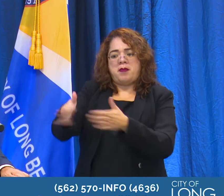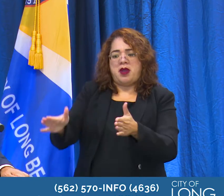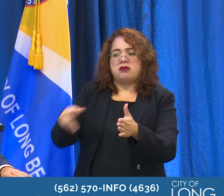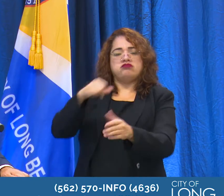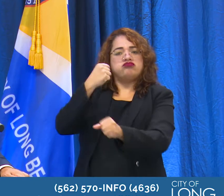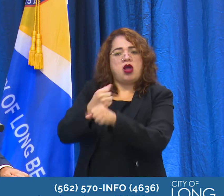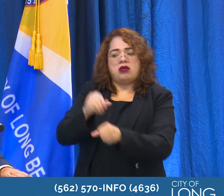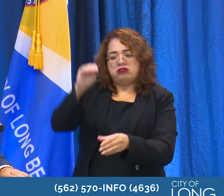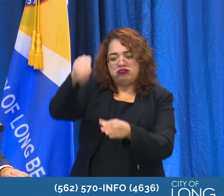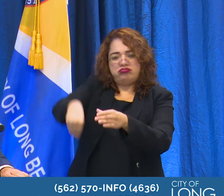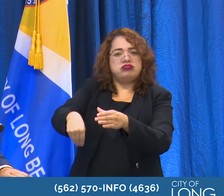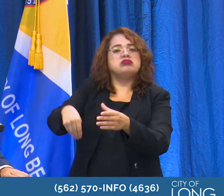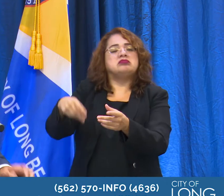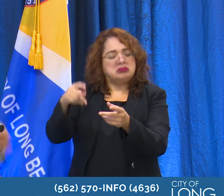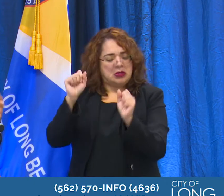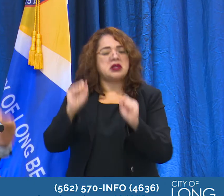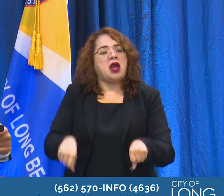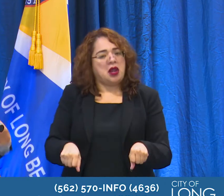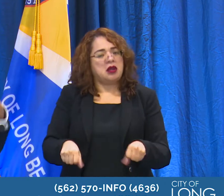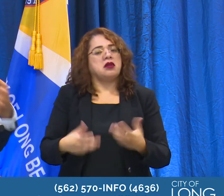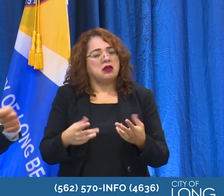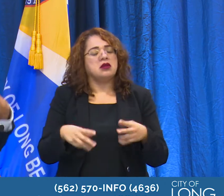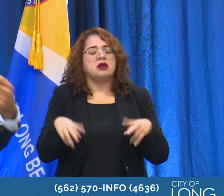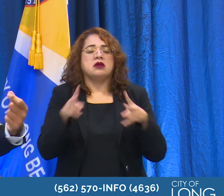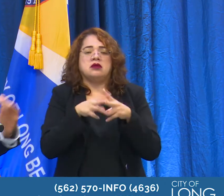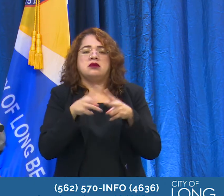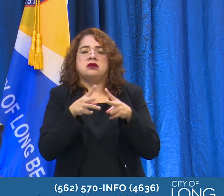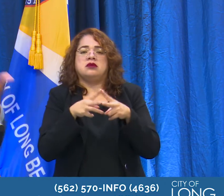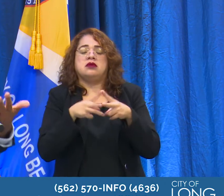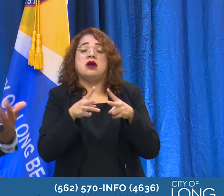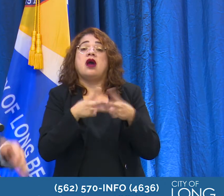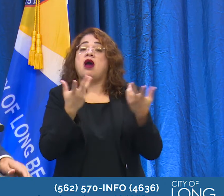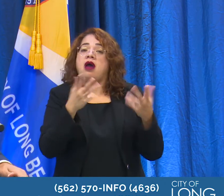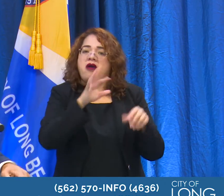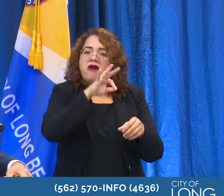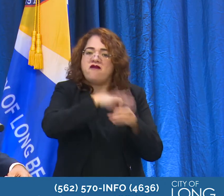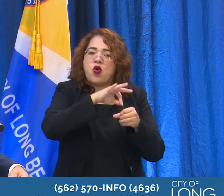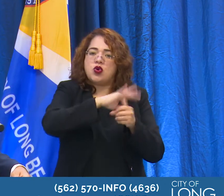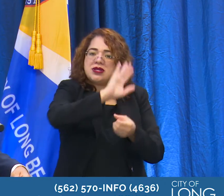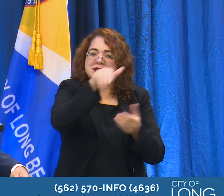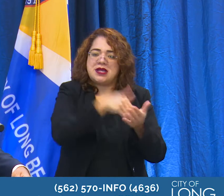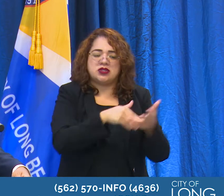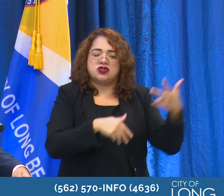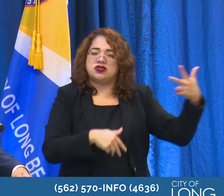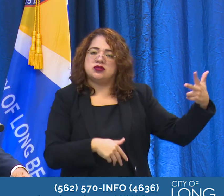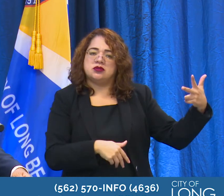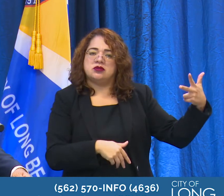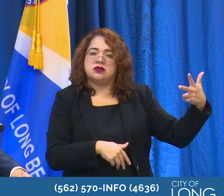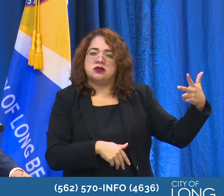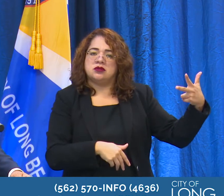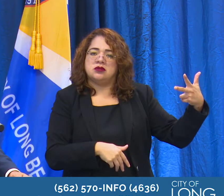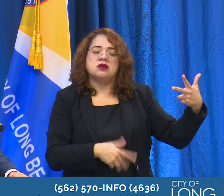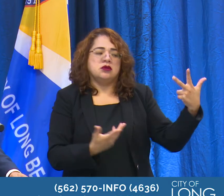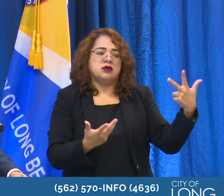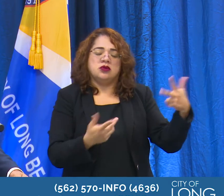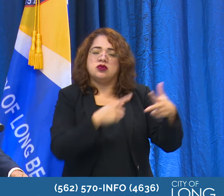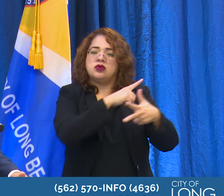We're working on very safe voting centers for those folks that want to vote at the election, but we want to